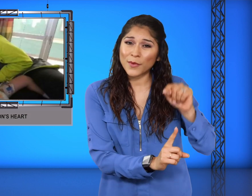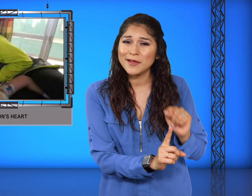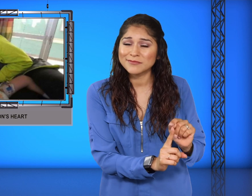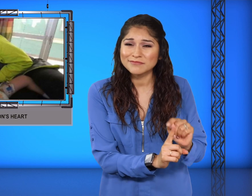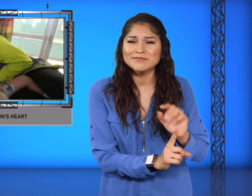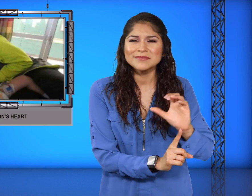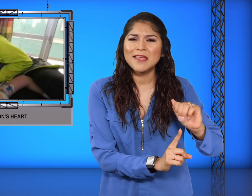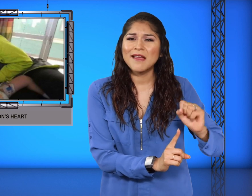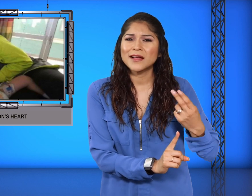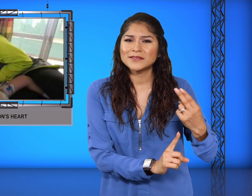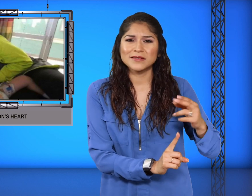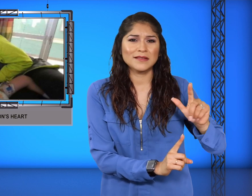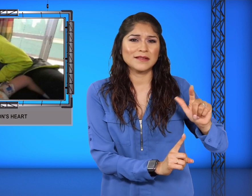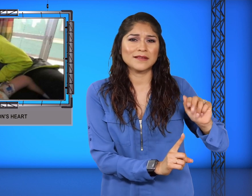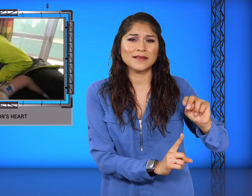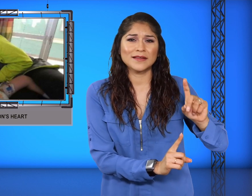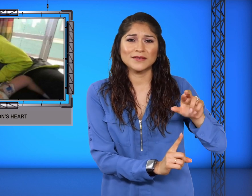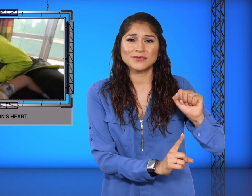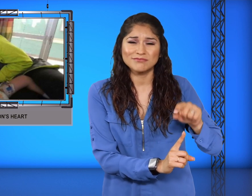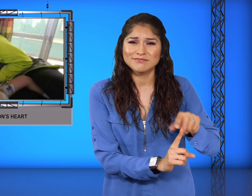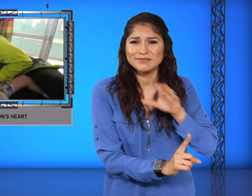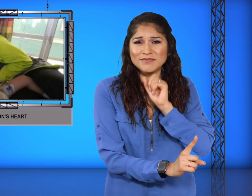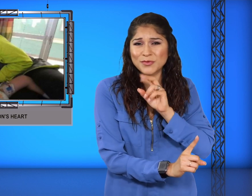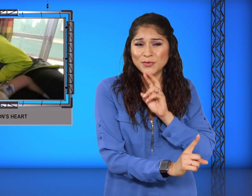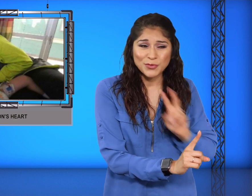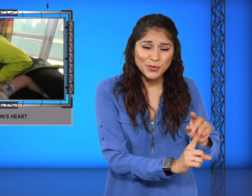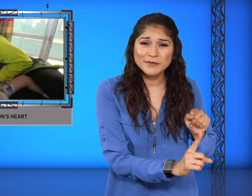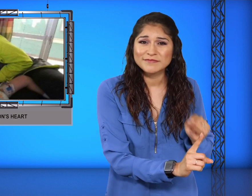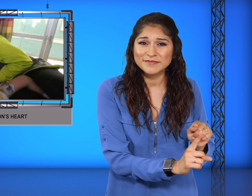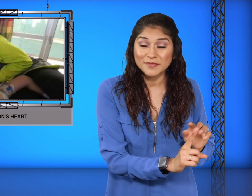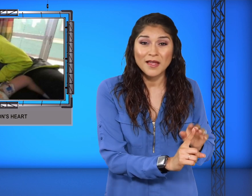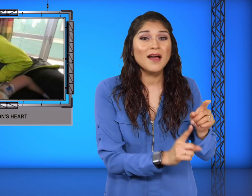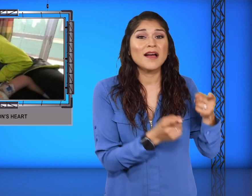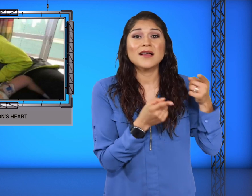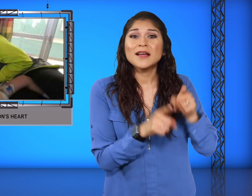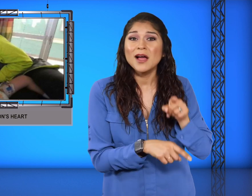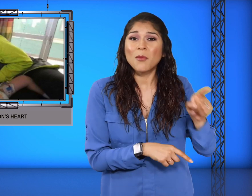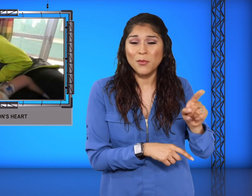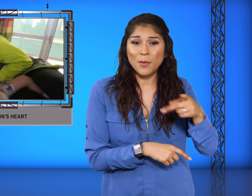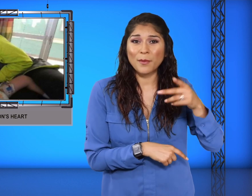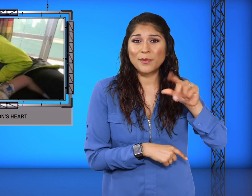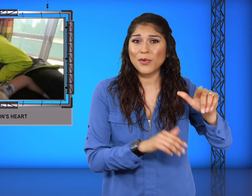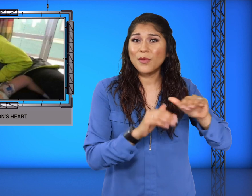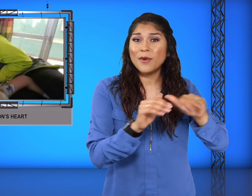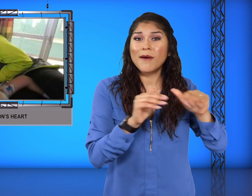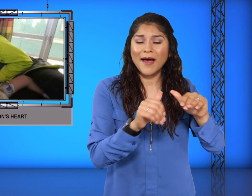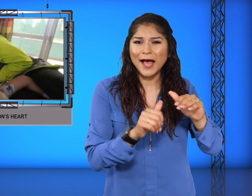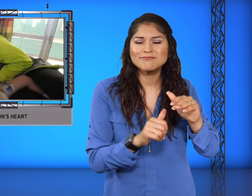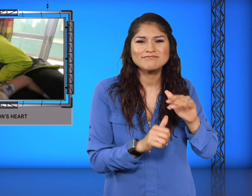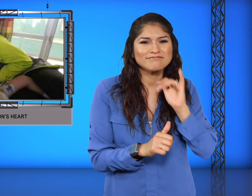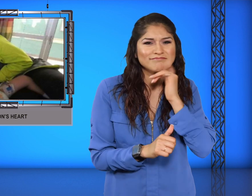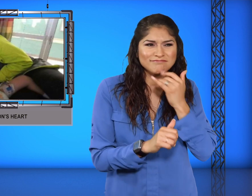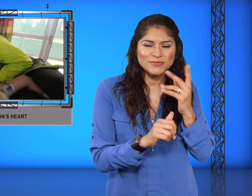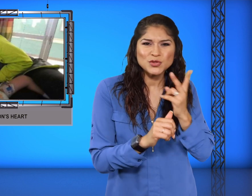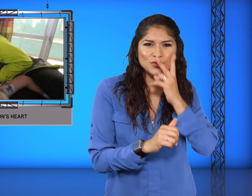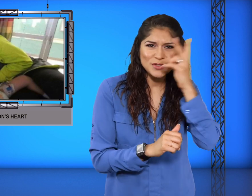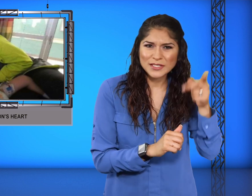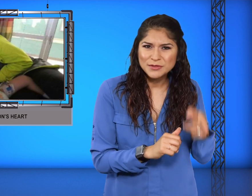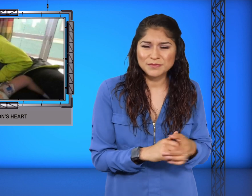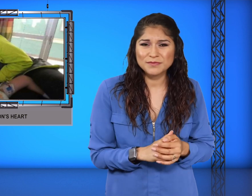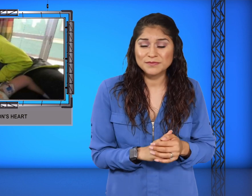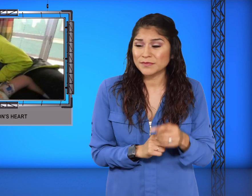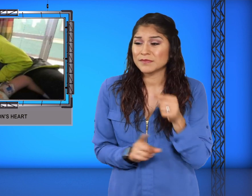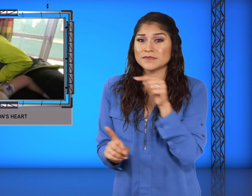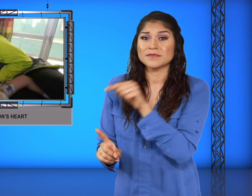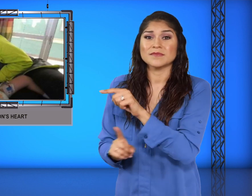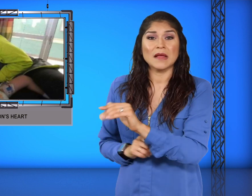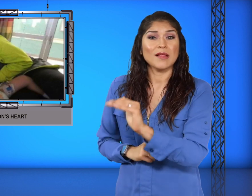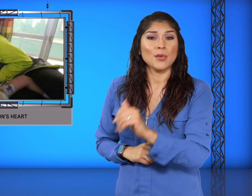Two-year-old Cash Landers drowned in a pool accident.